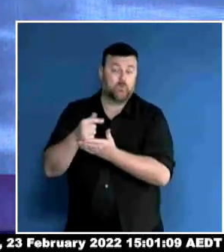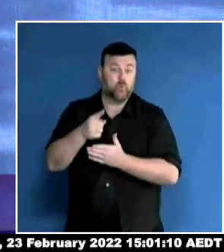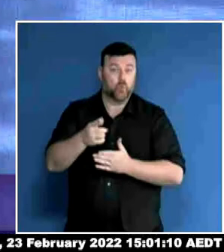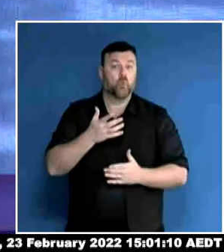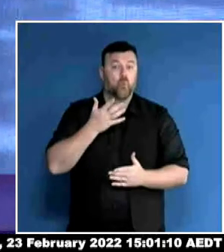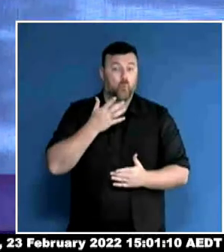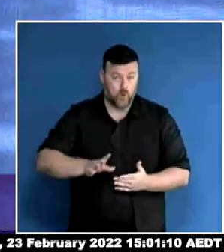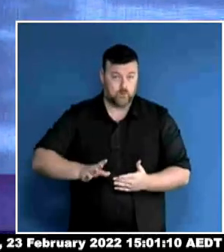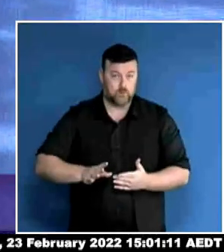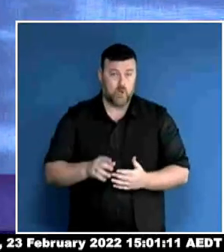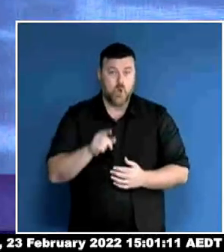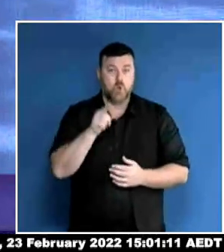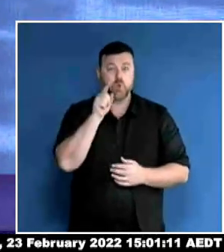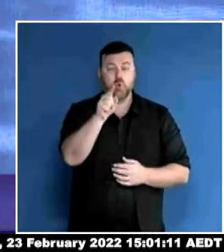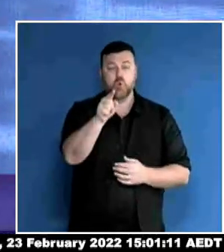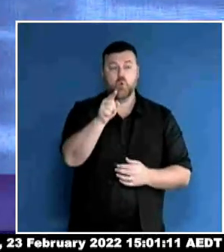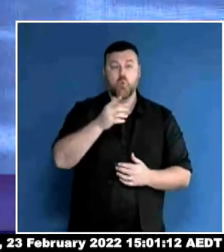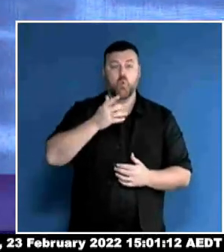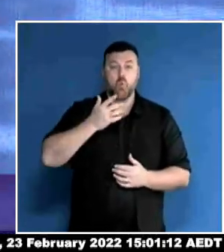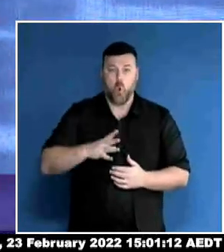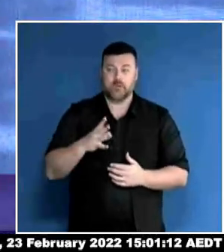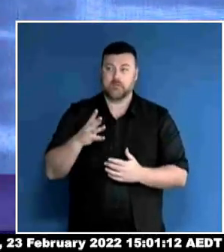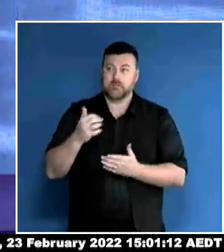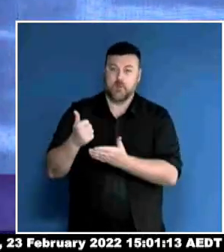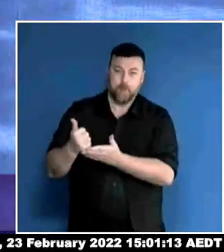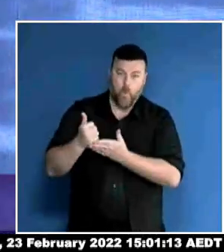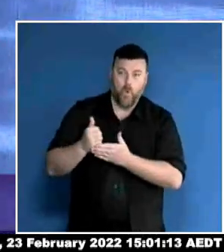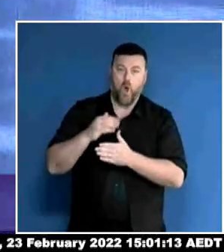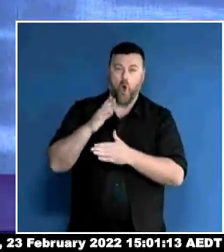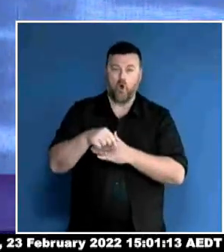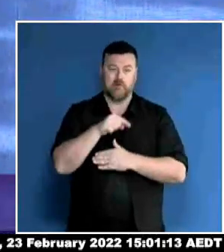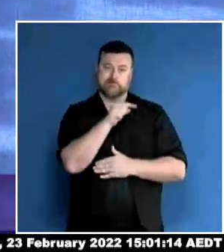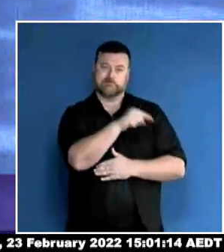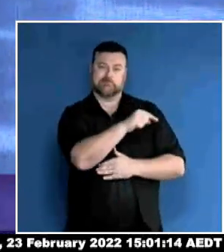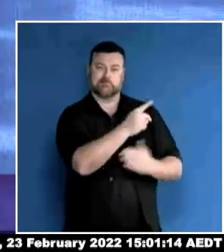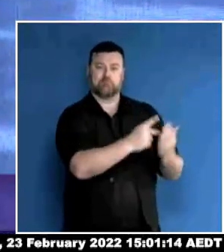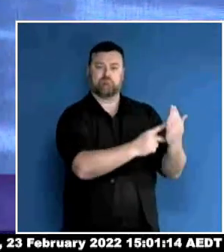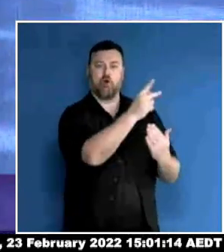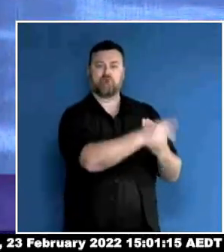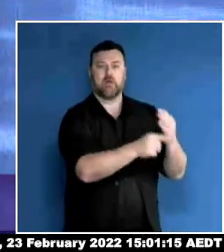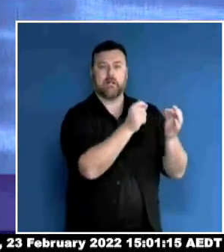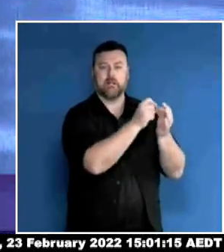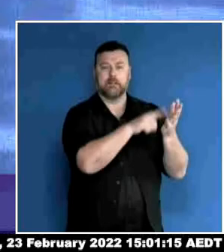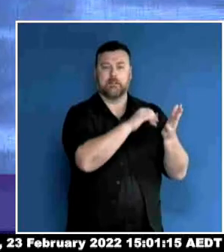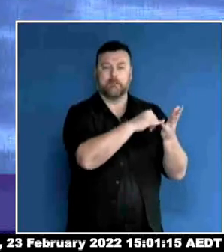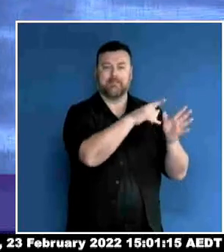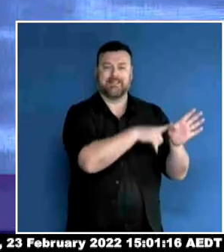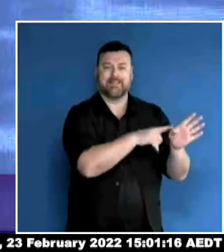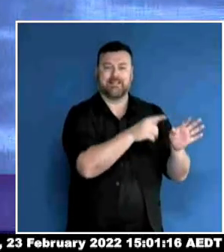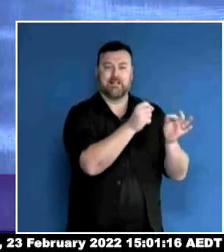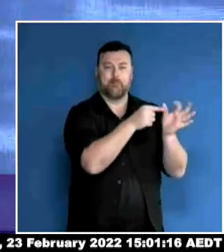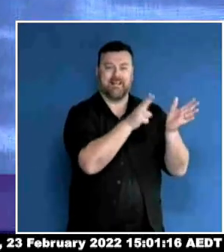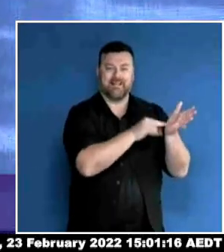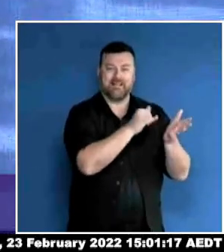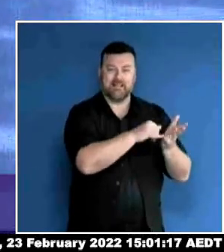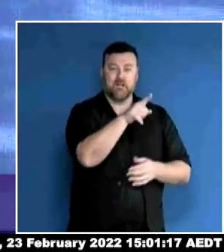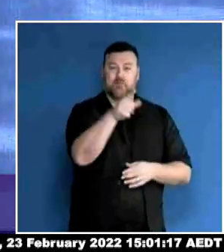address your concerns about the program, but you just didn't want to keep talking about it any more. Is that right? Yes.